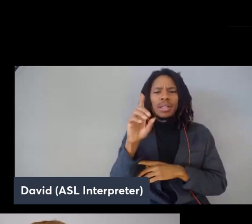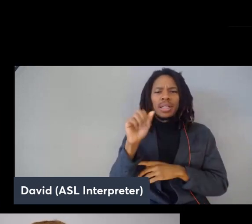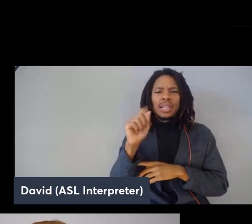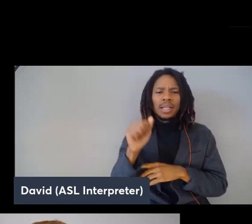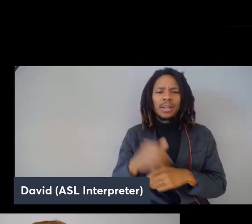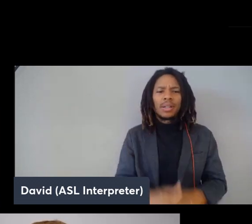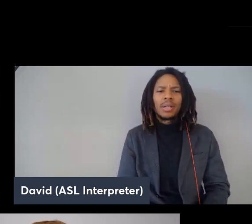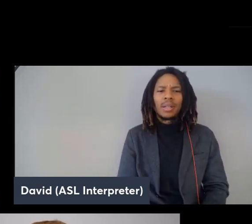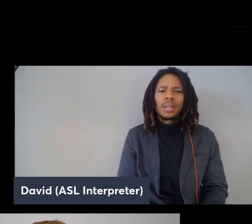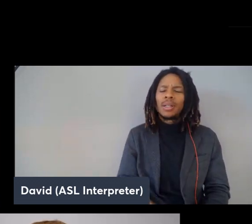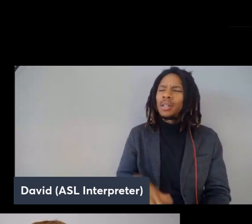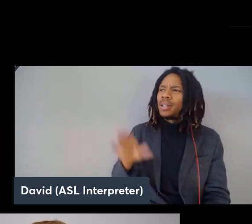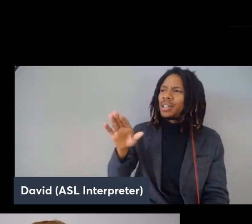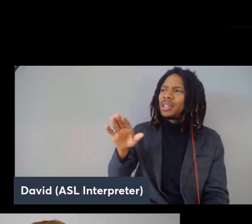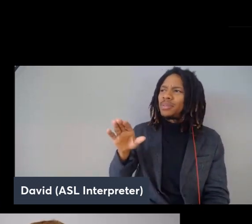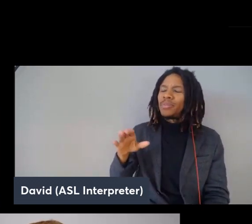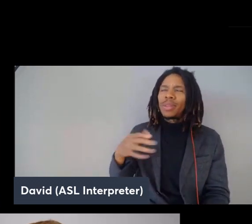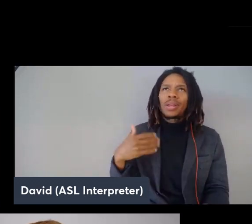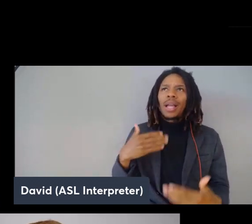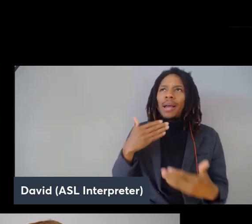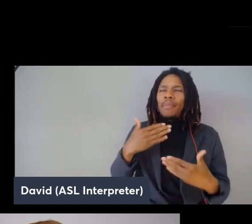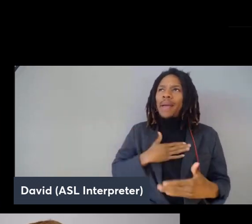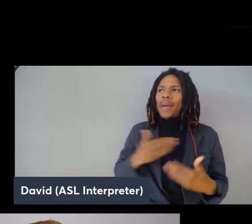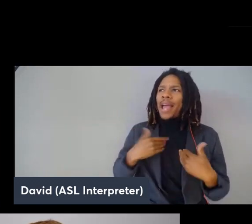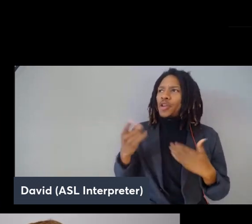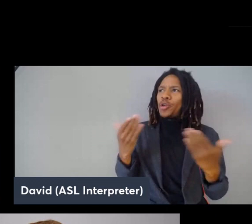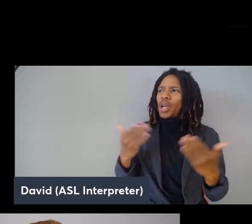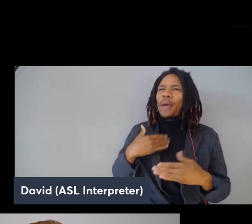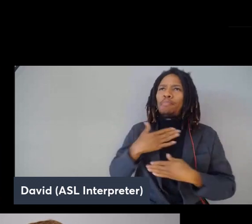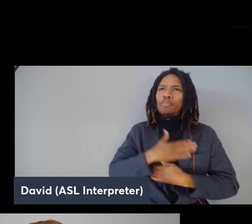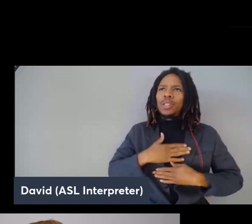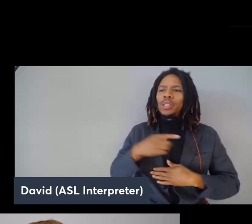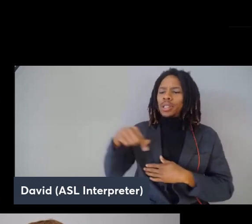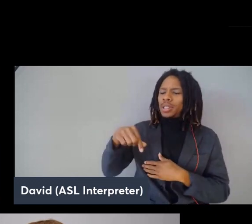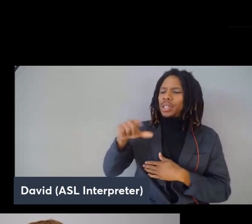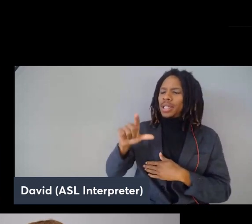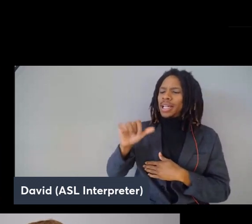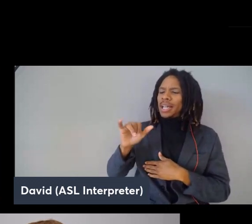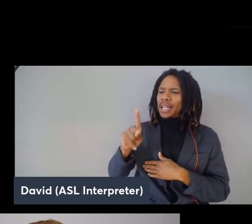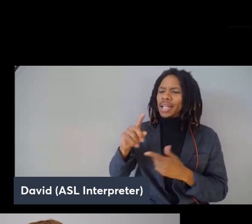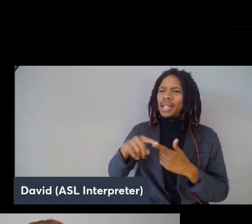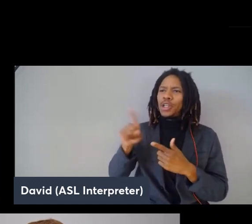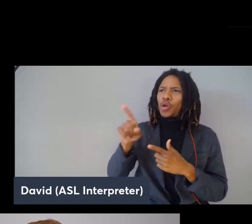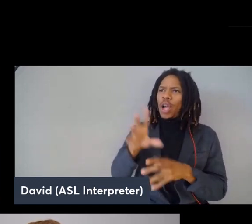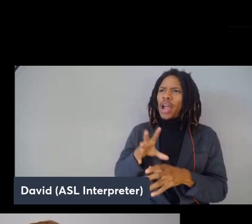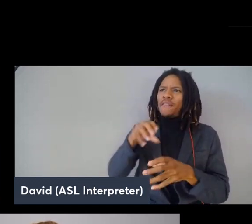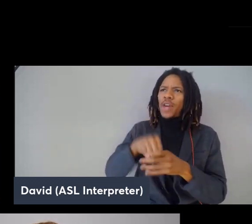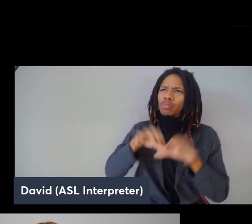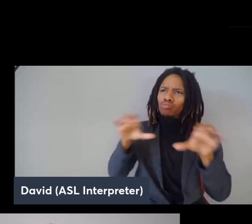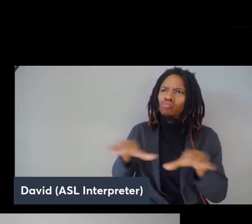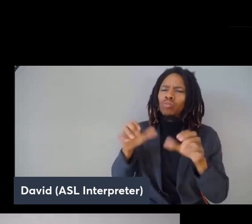Itamar, it's great having you here. We really appreciate Qlik, and your involvement with the AWS community,